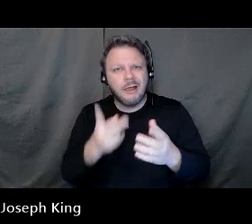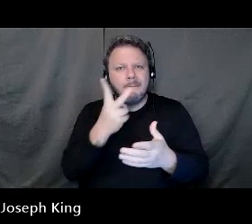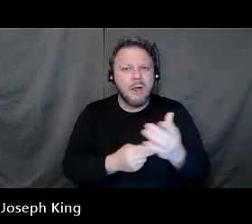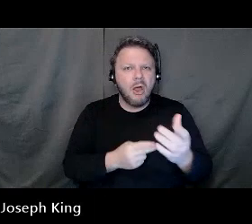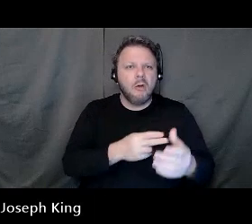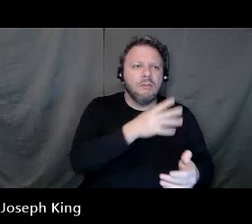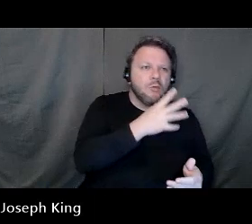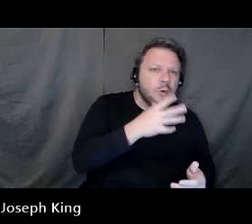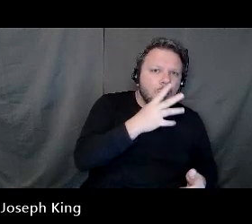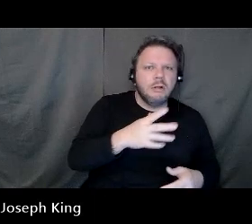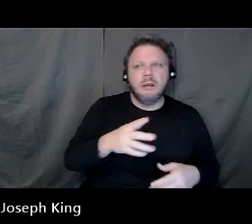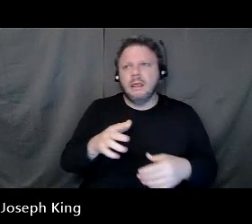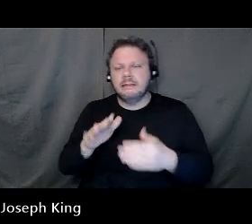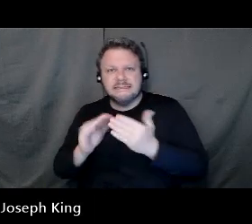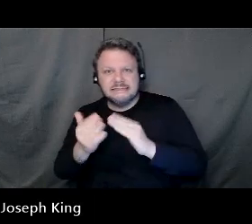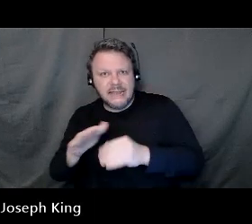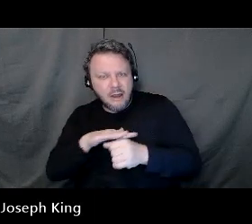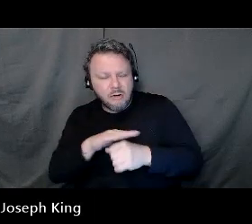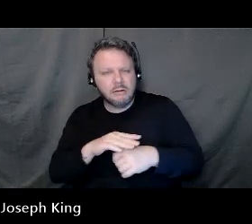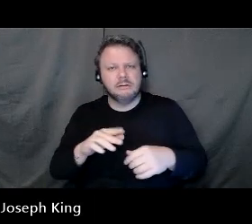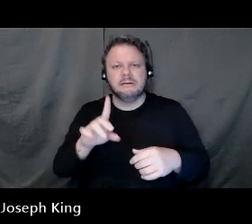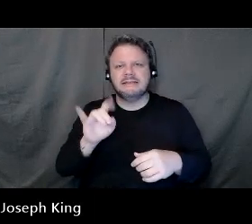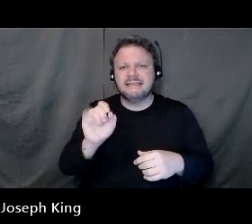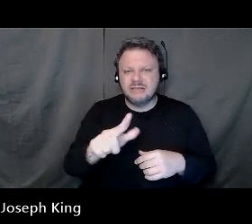both in rural and urban areas, digital gaps that keep people is.